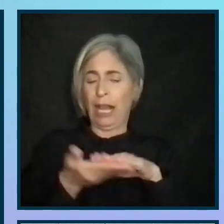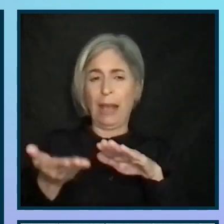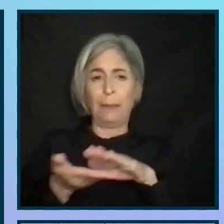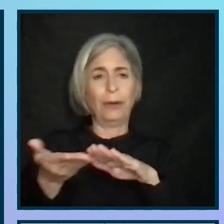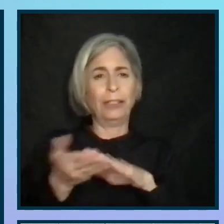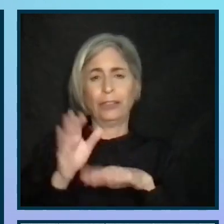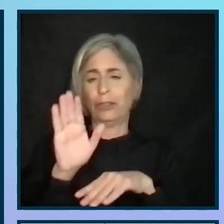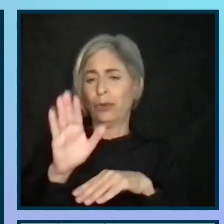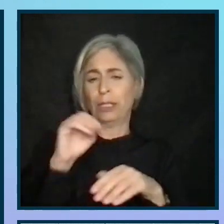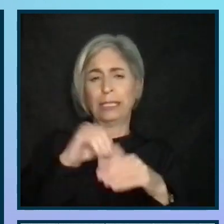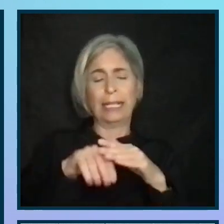your accessibility program.